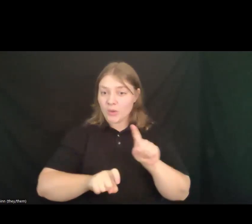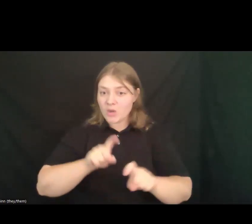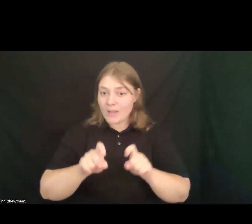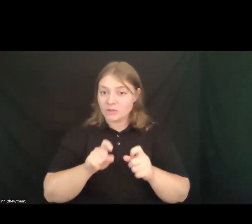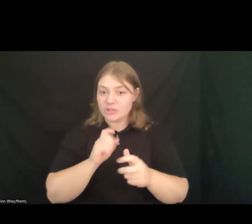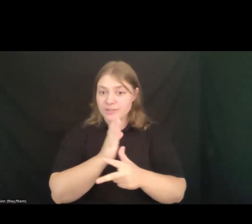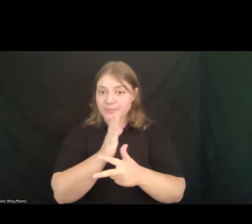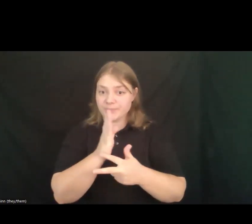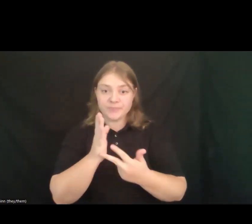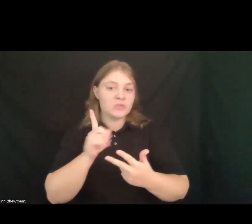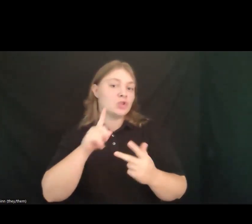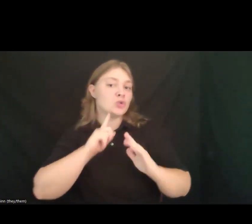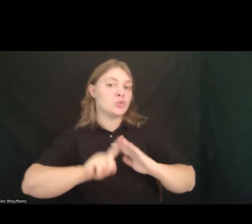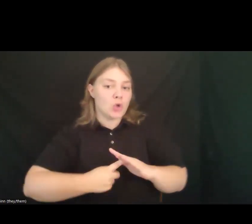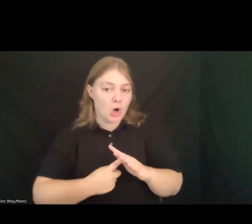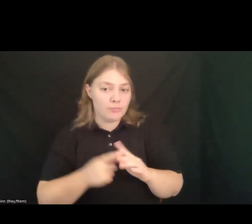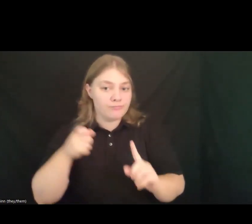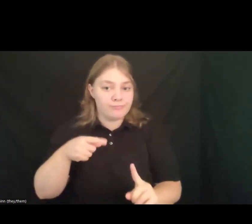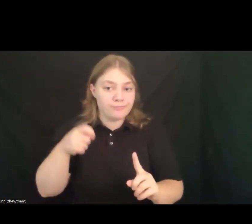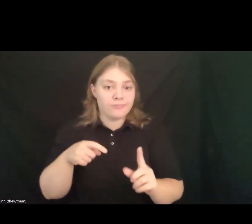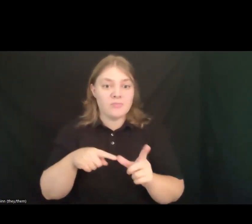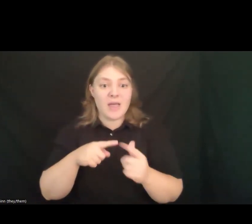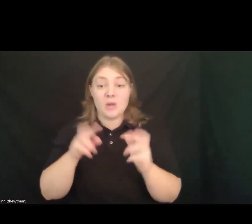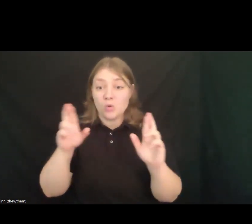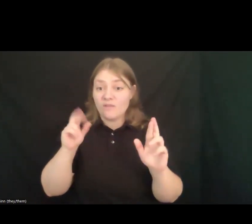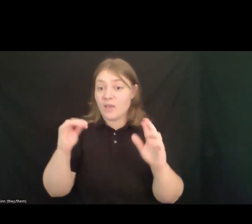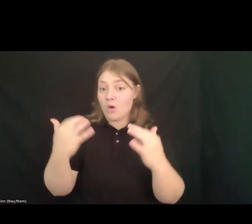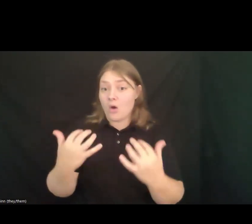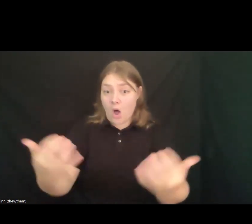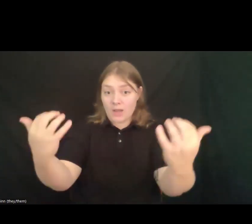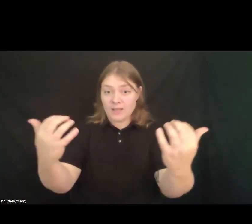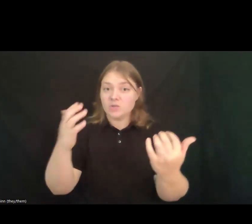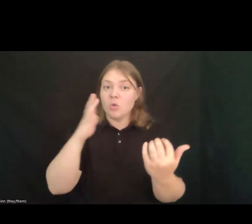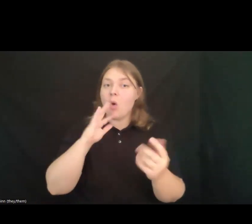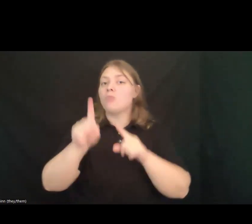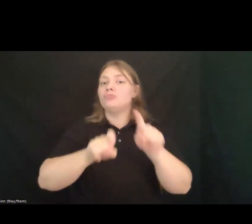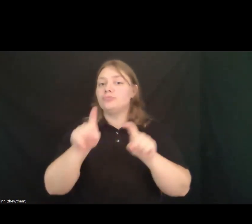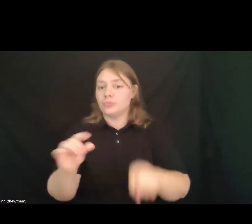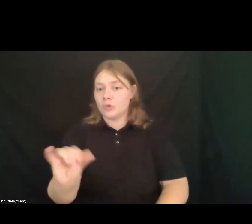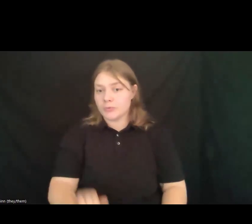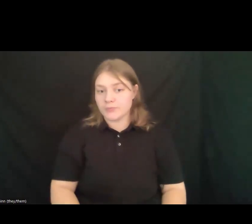to start and then hopefully the audience will have some questions as well uh but the first